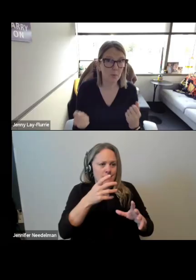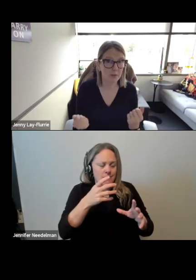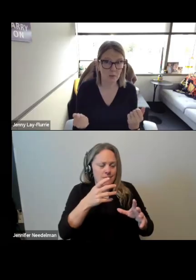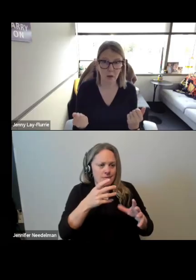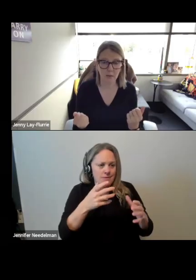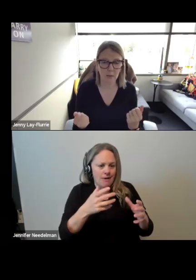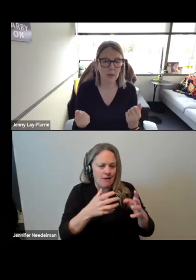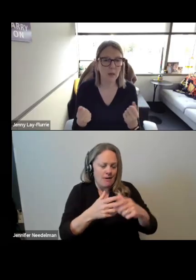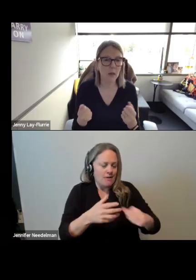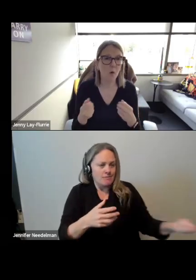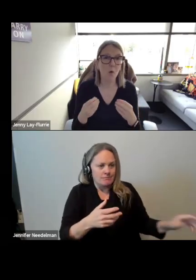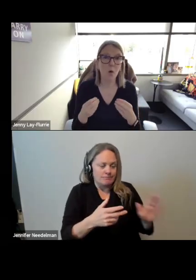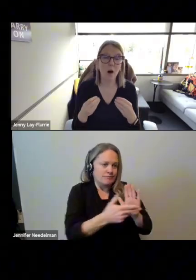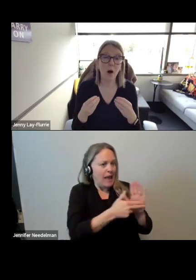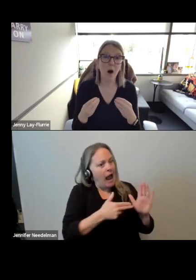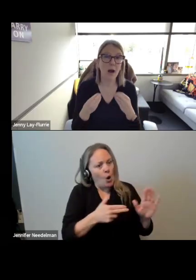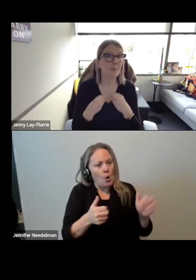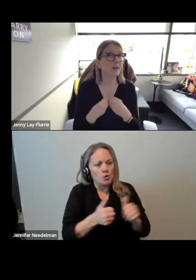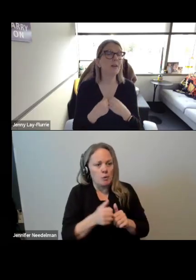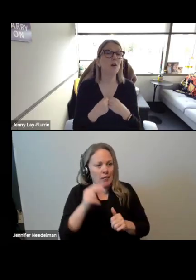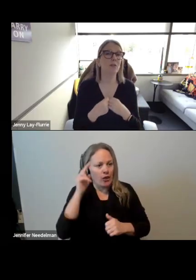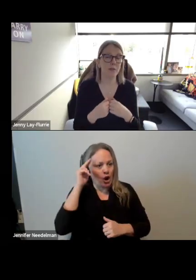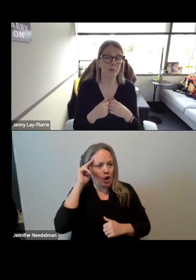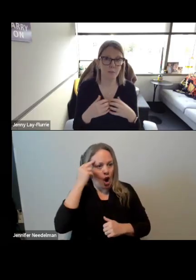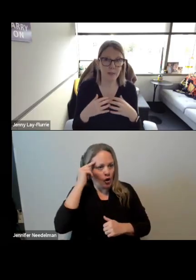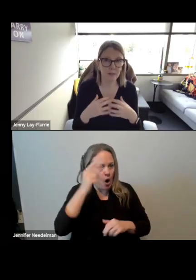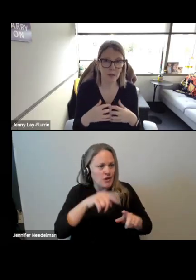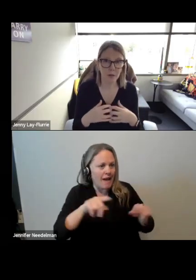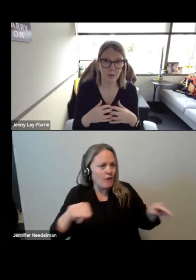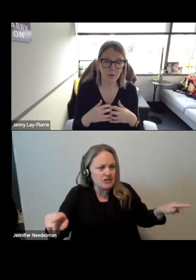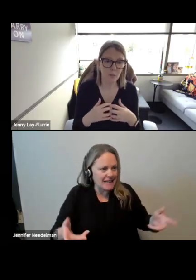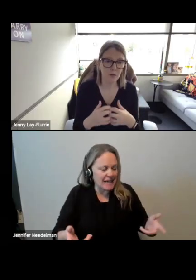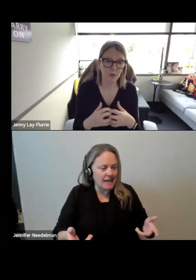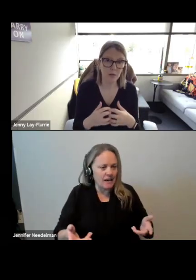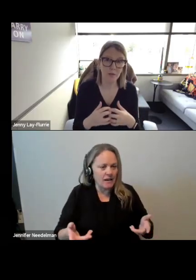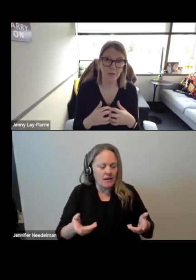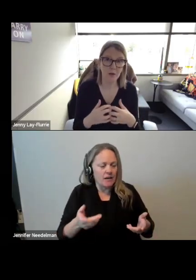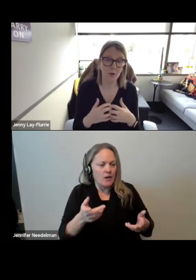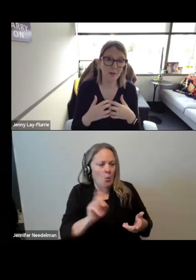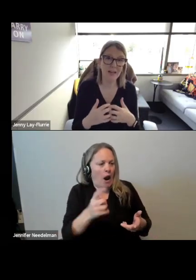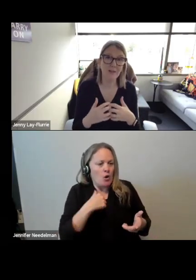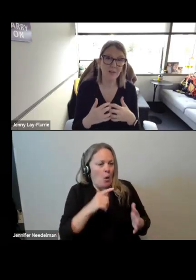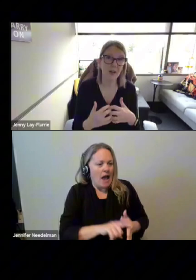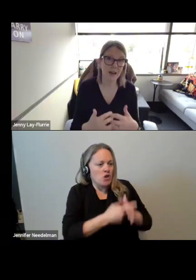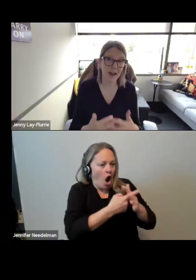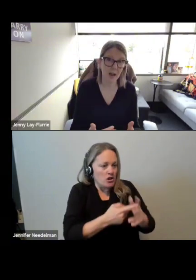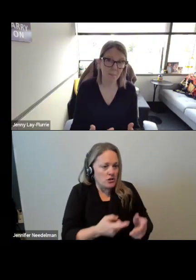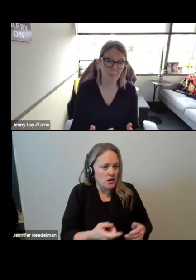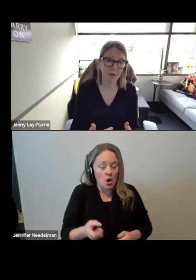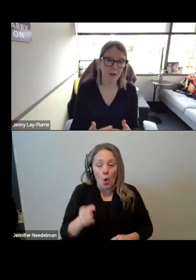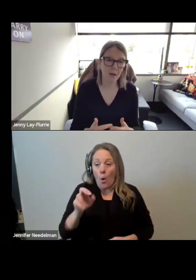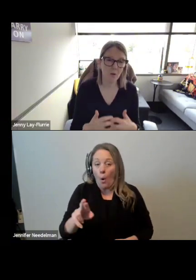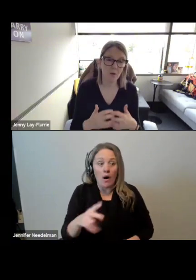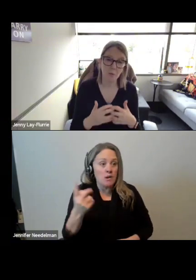Where do I start?" Or, "I, myself, have been diagnosed with neurodiversity or believe that I am."